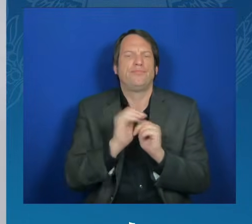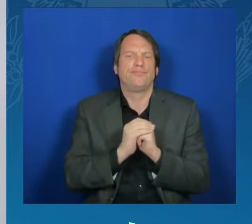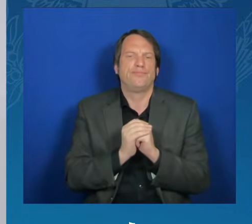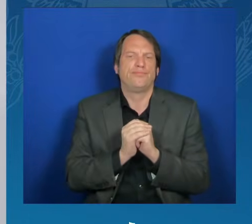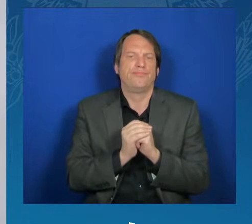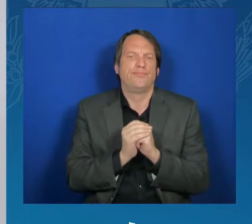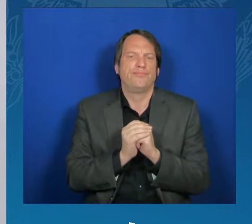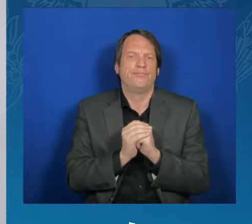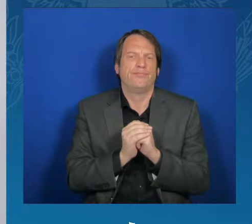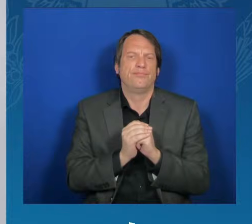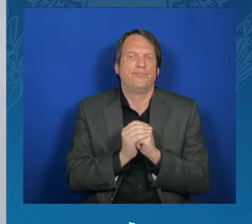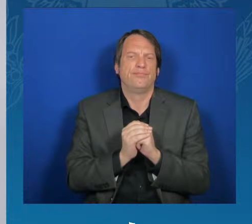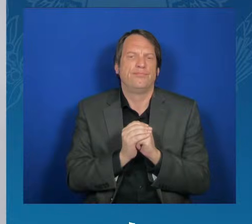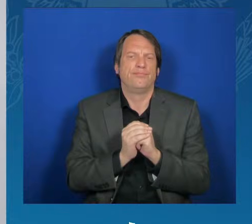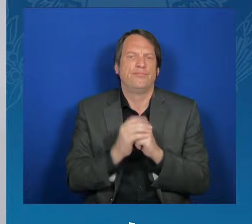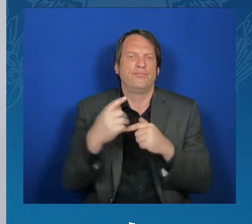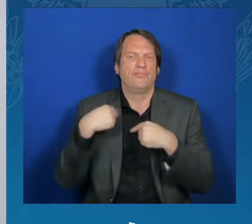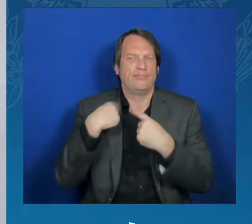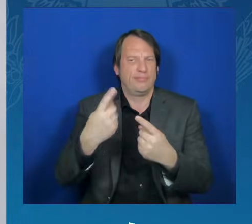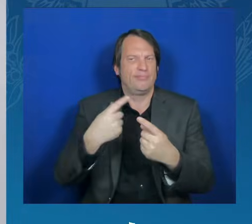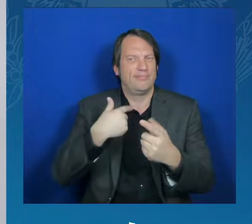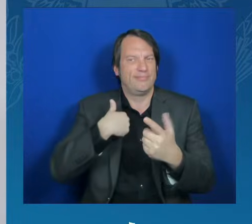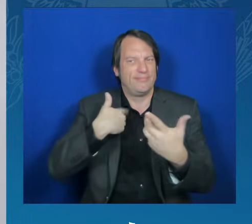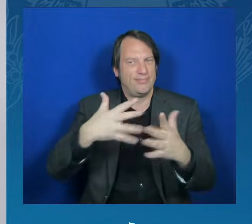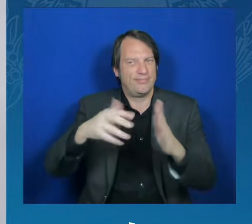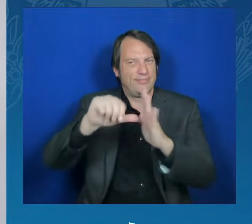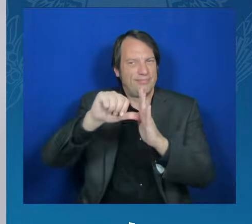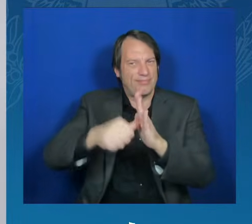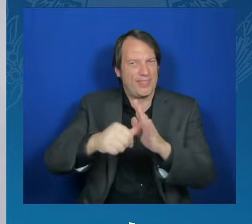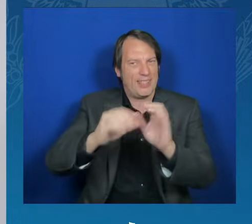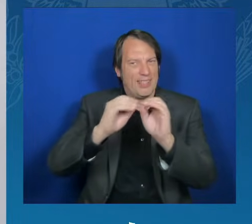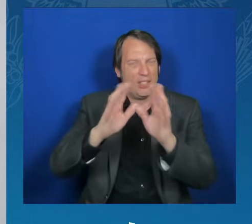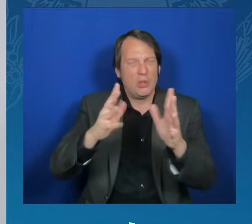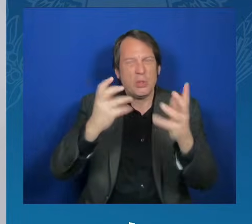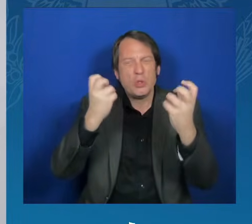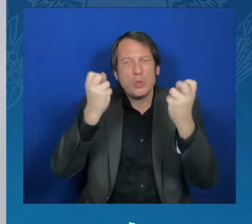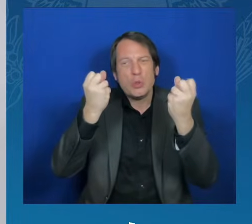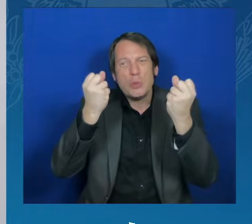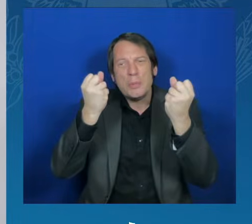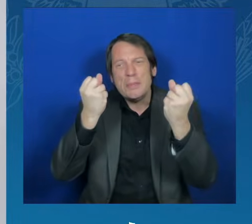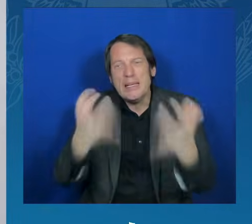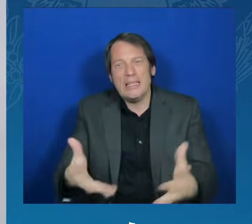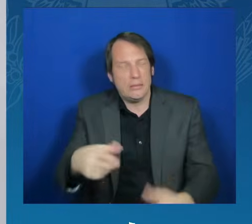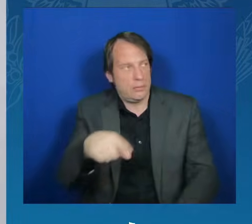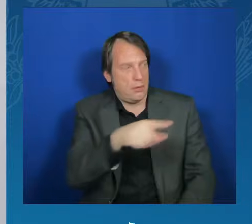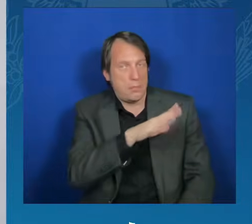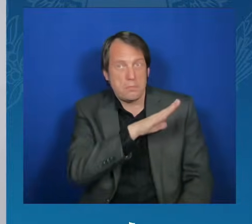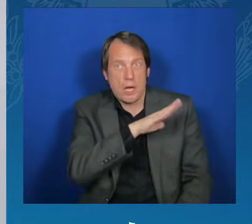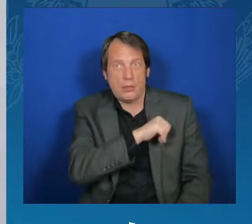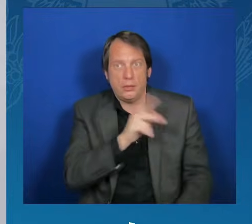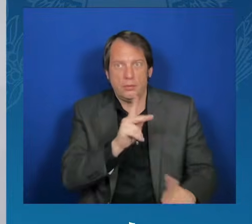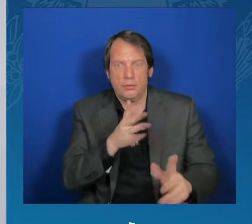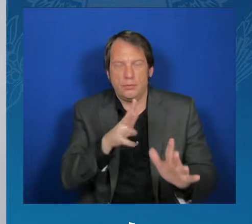have been killed, that Israel must do better to protect innocent civilians.